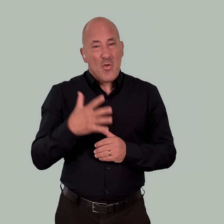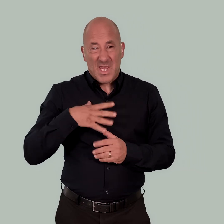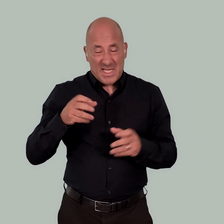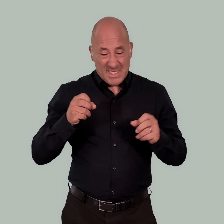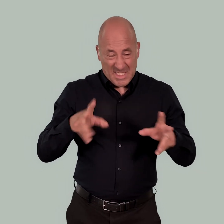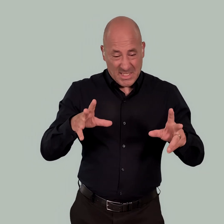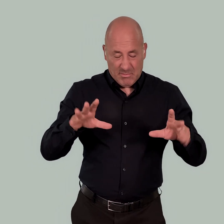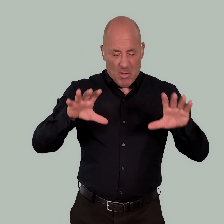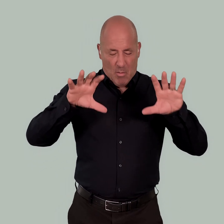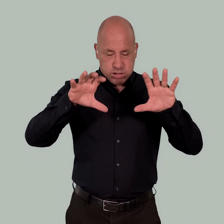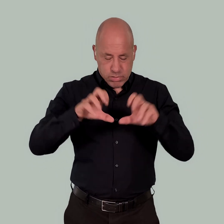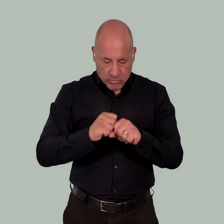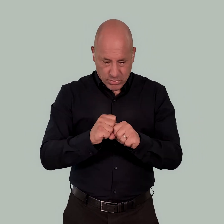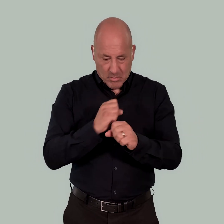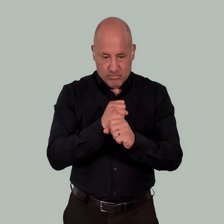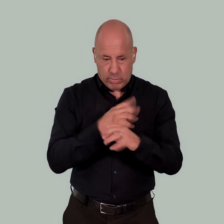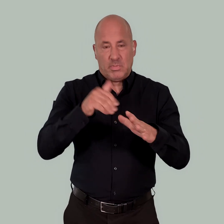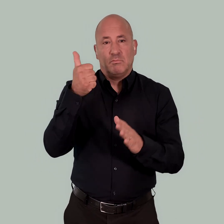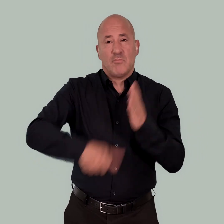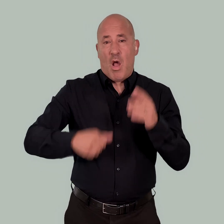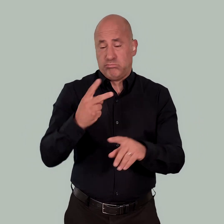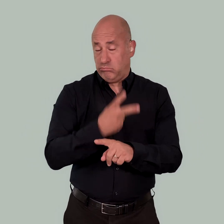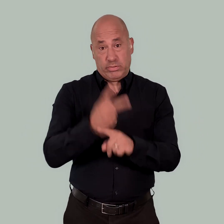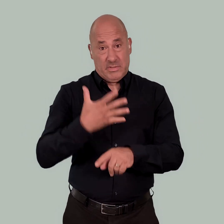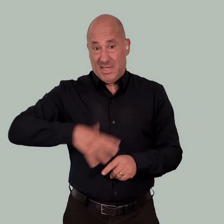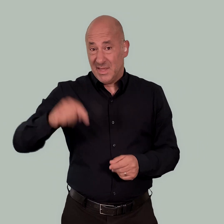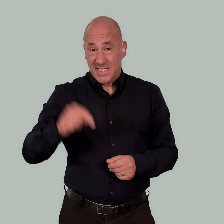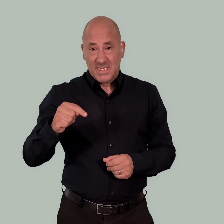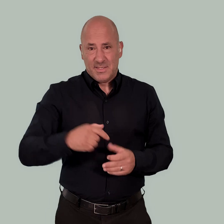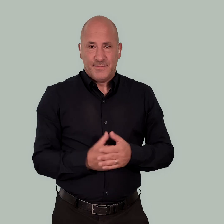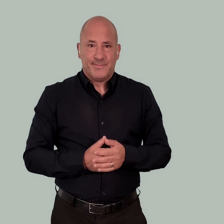It is a system reset that is needed.